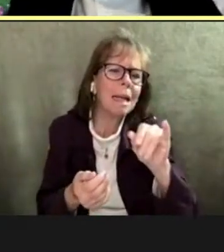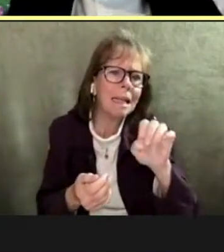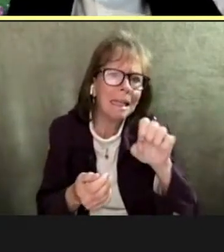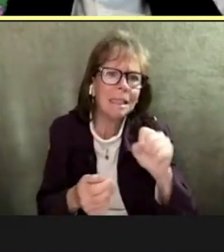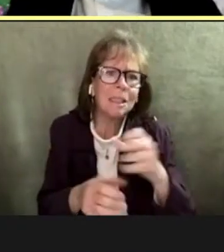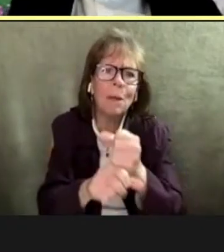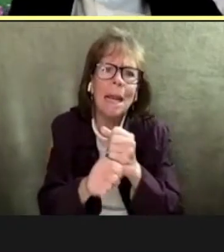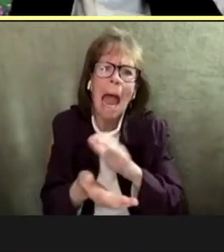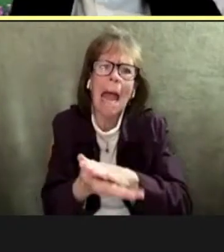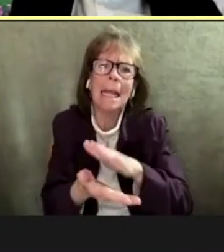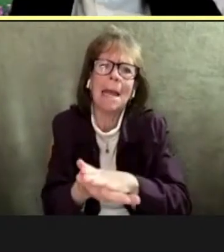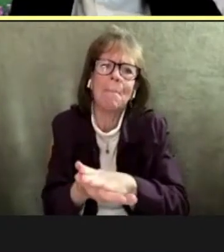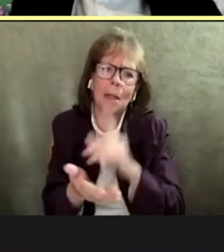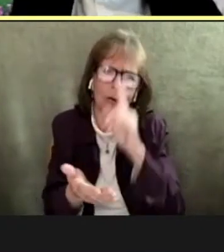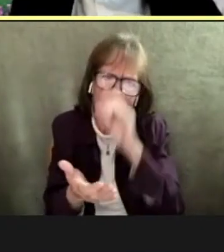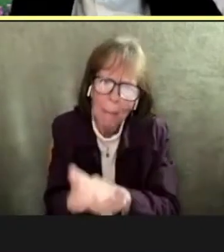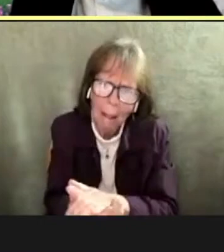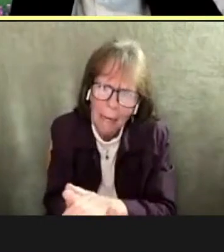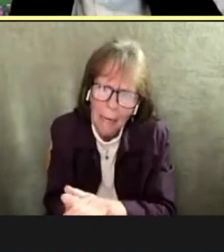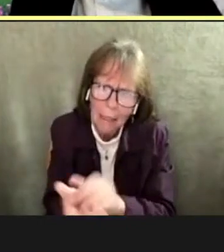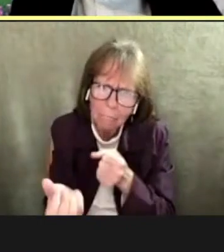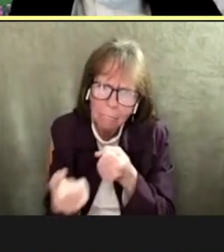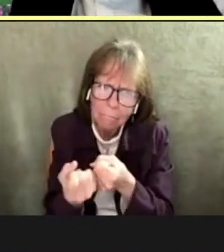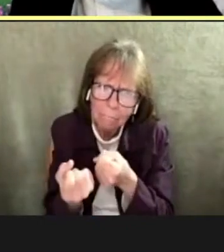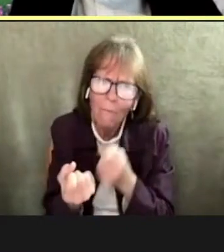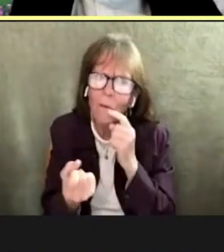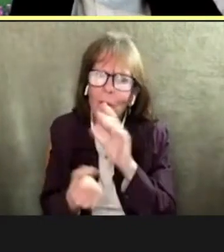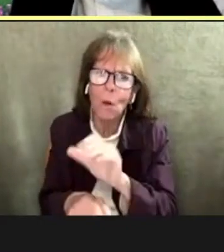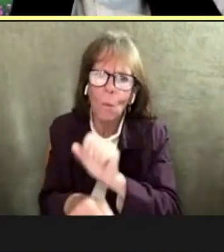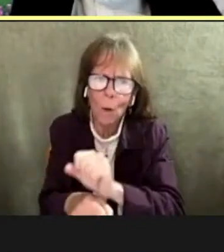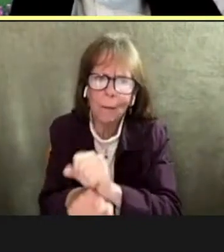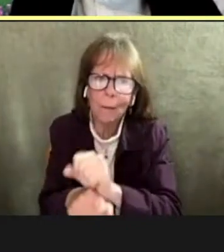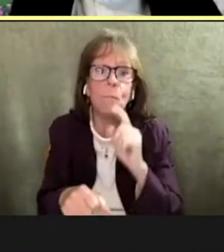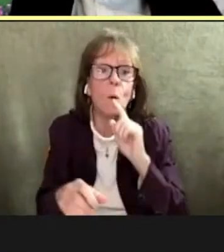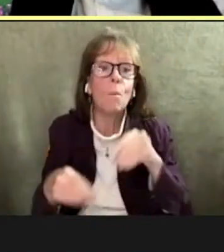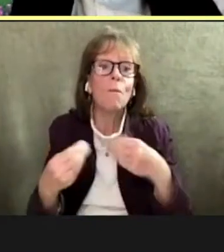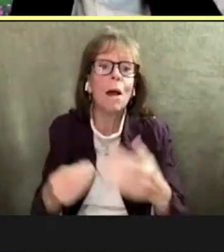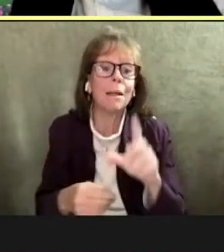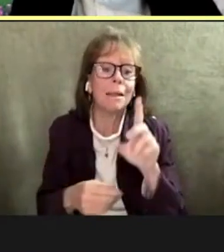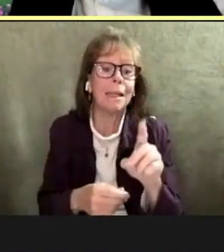They will provide DOIs such that the work will be sizable and